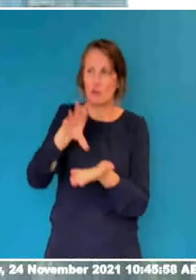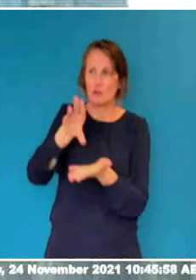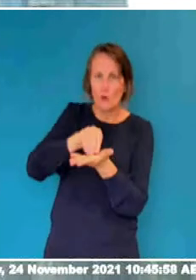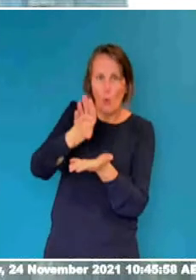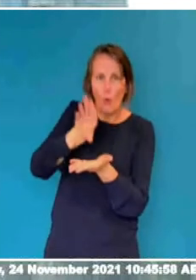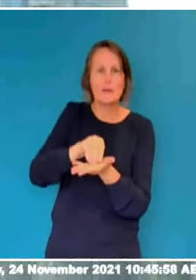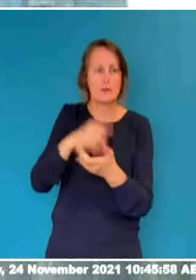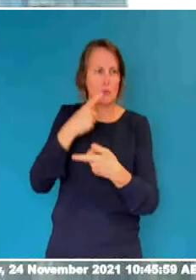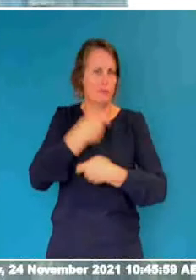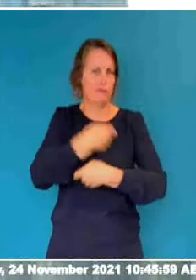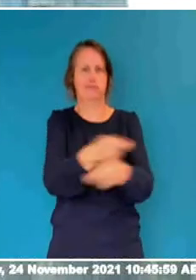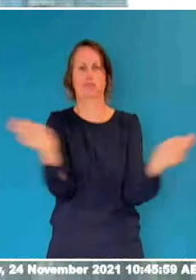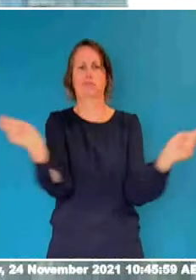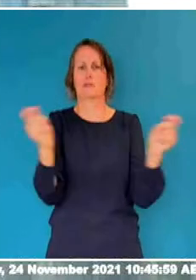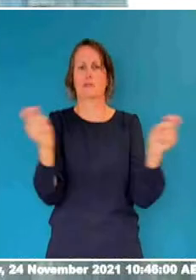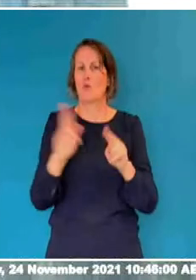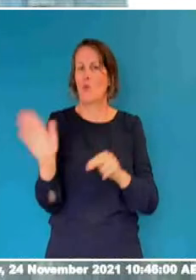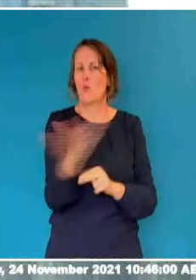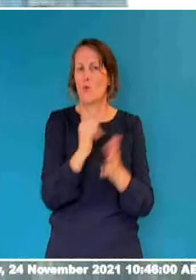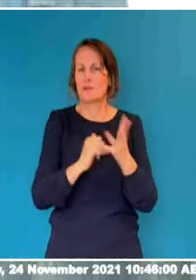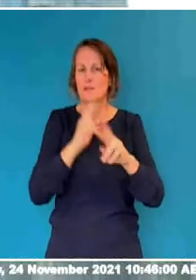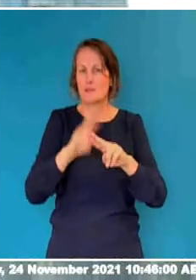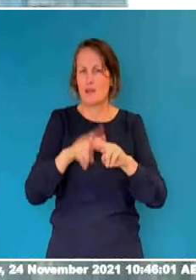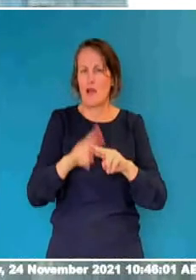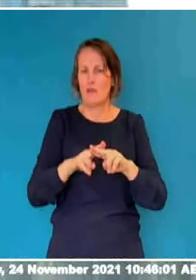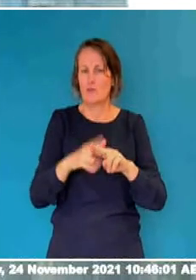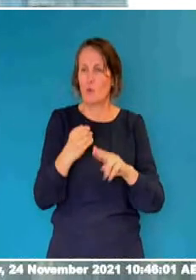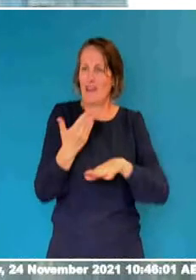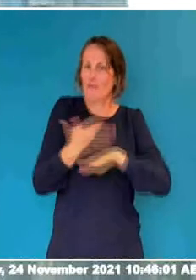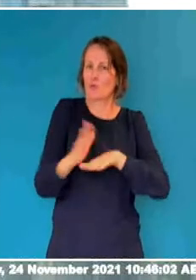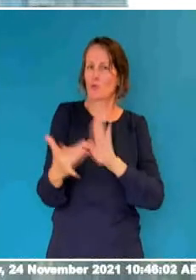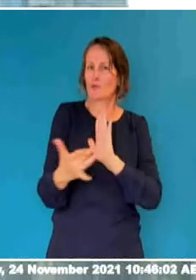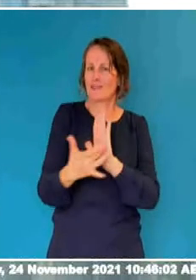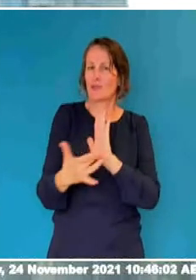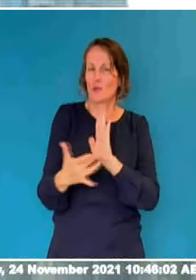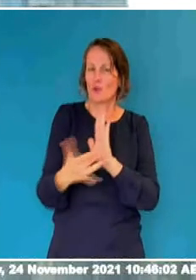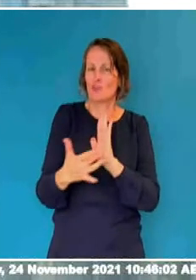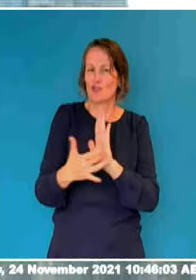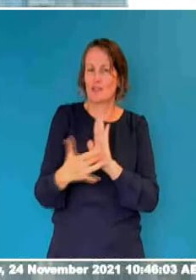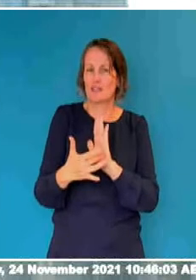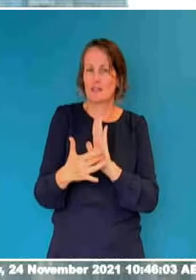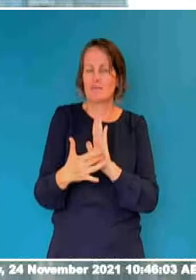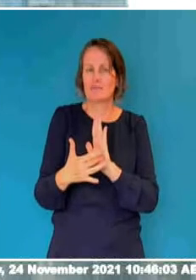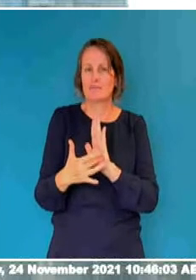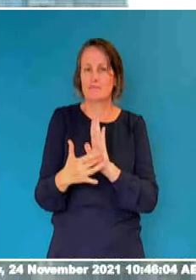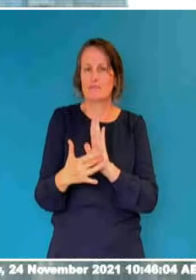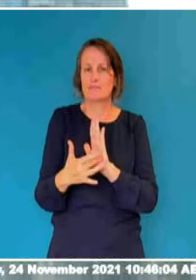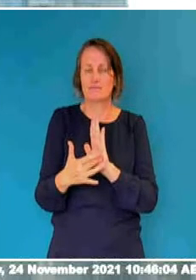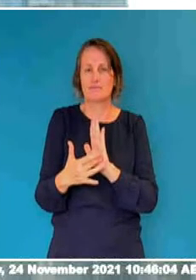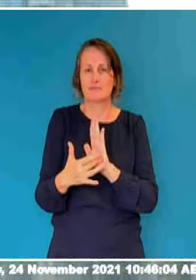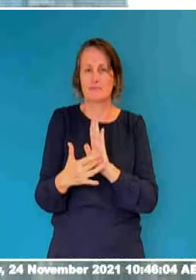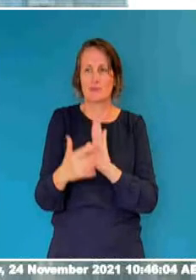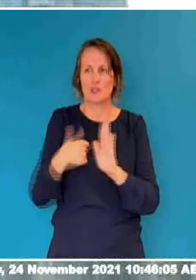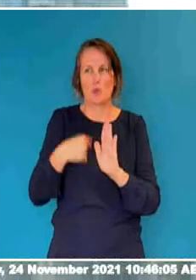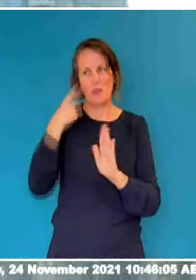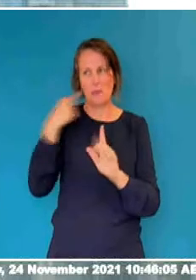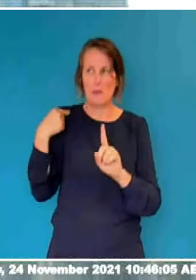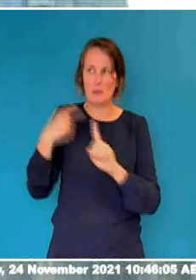different technologies we've brought in in the last couple of years, so we were addressing the majority of technology requirements we were also getting through.